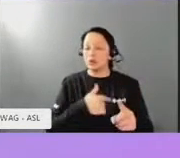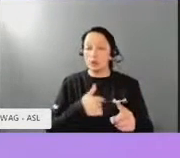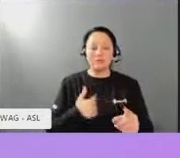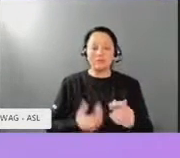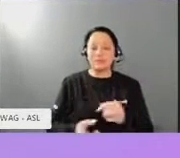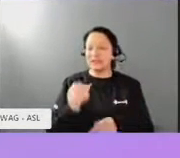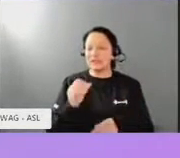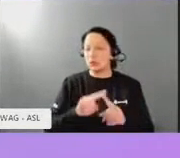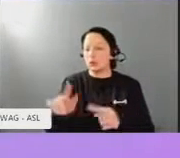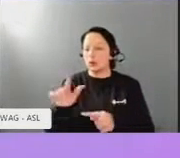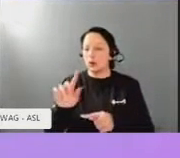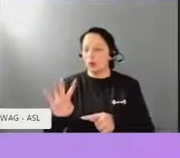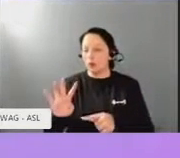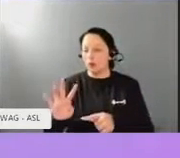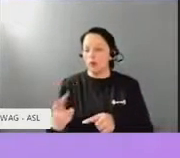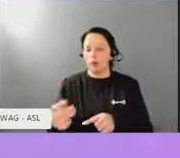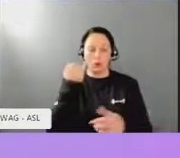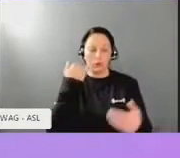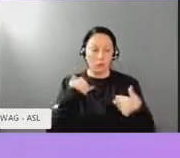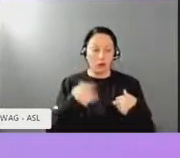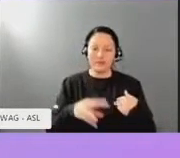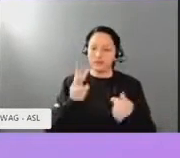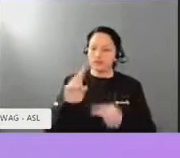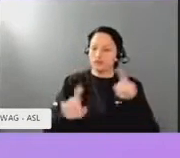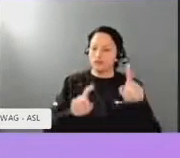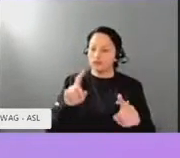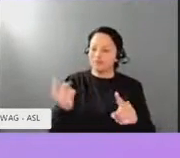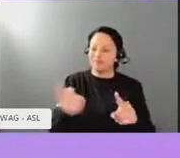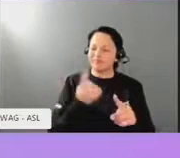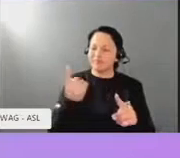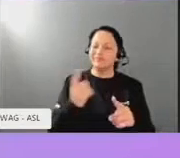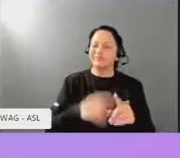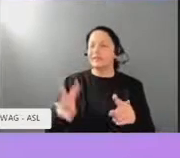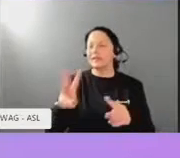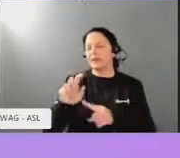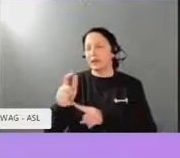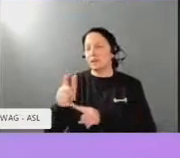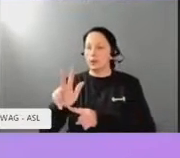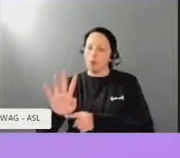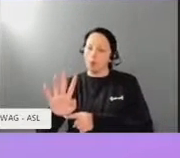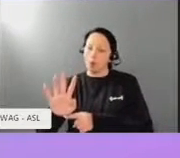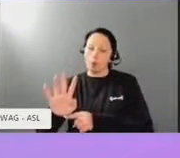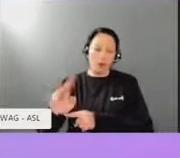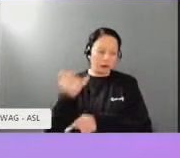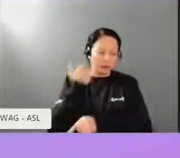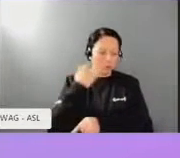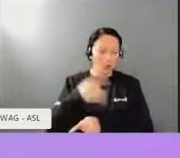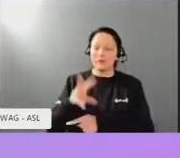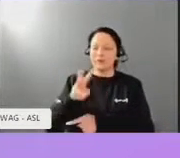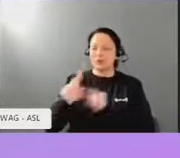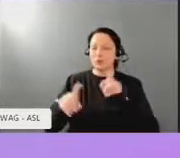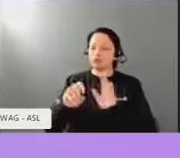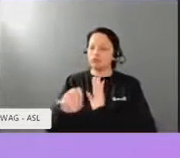you three points. And every always gives points. you four We have 6 questions. It's anywhere between 0 and 24. If you had six questions